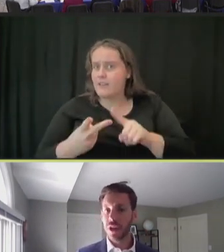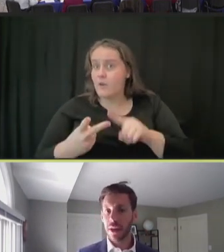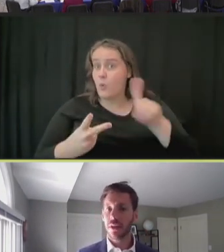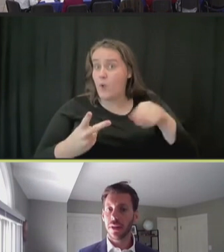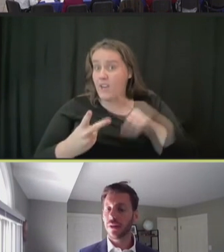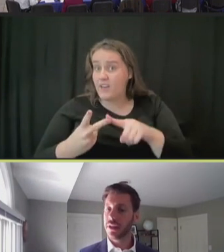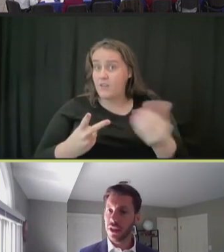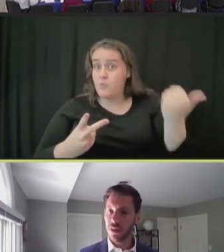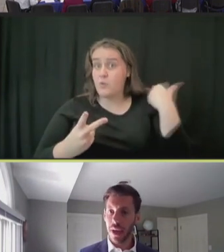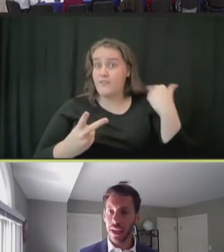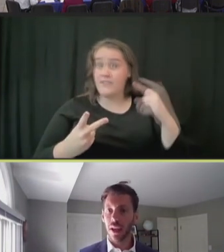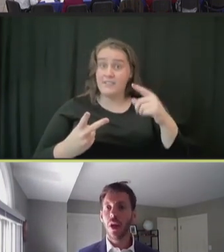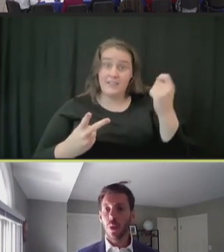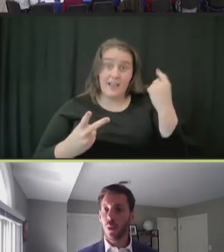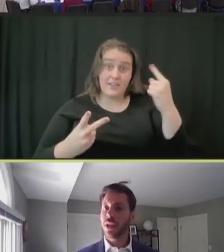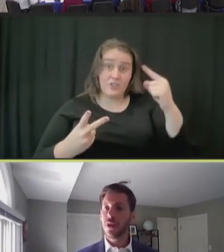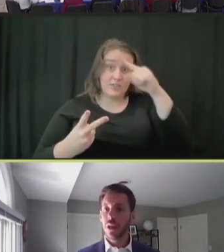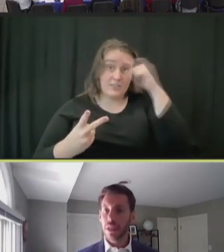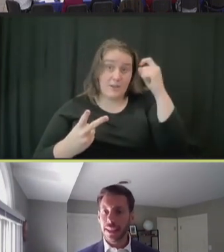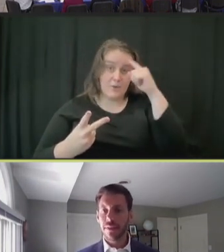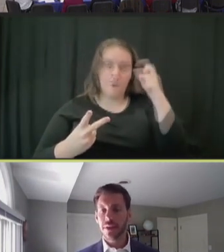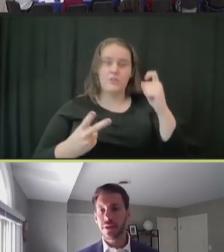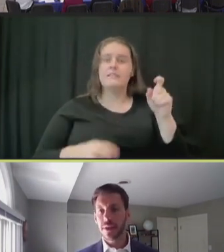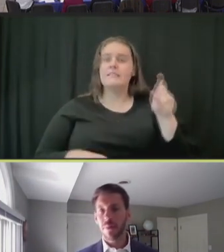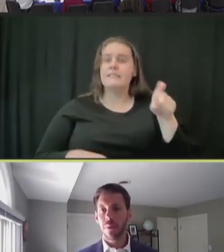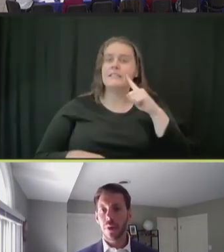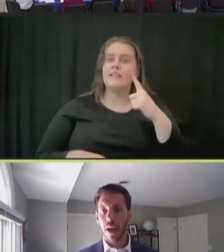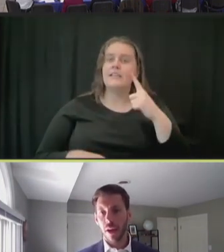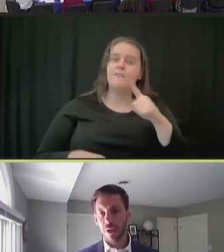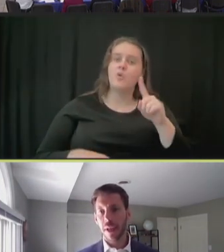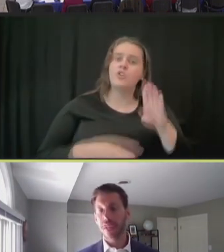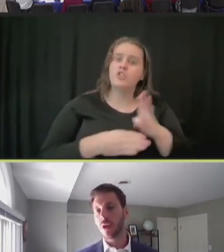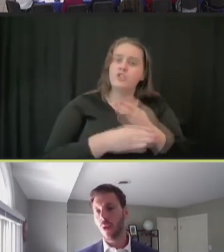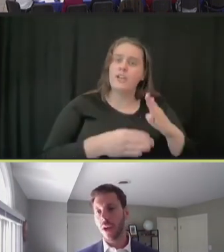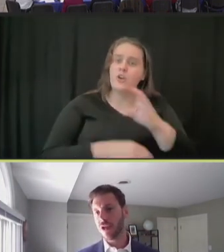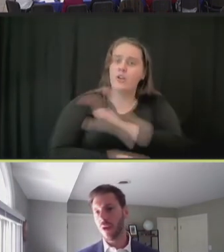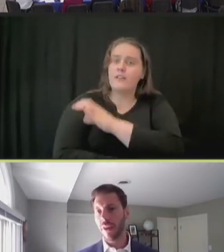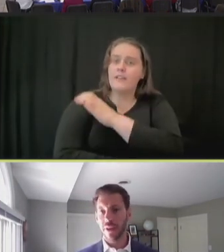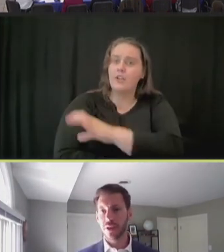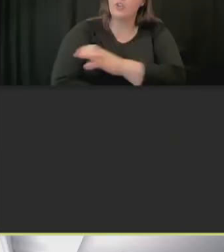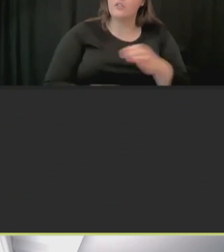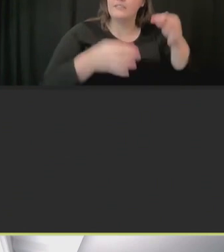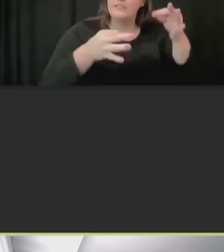shared clinical decision making, which leaves some health plans to question whether this qualifies